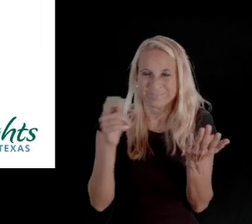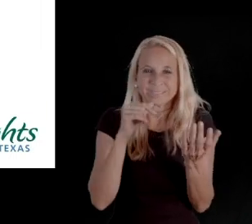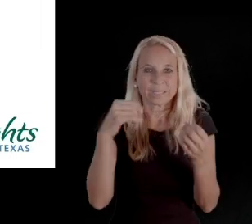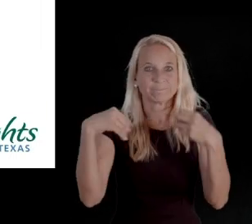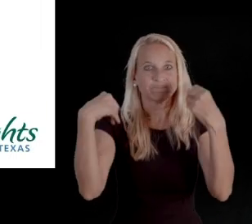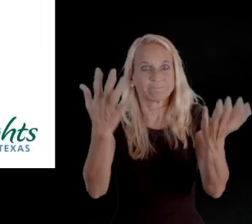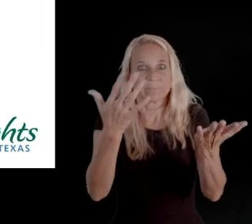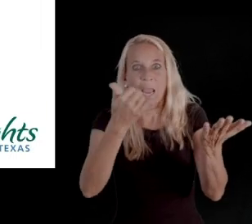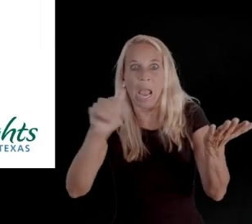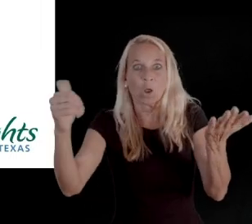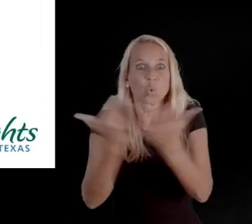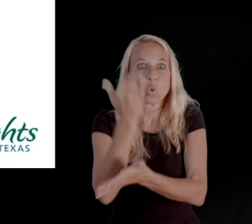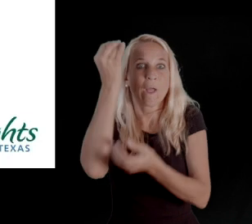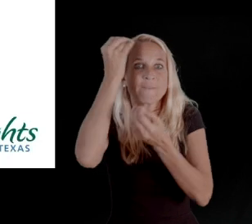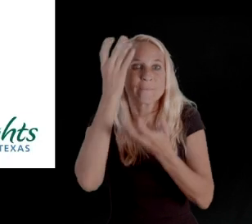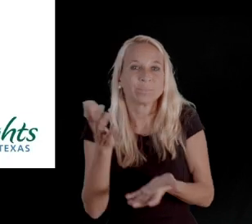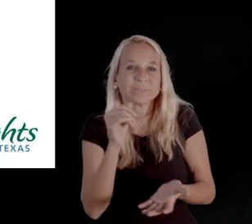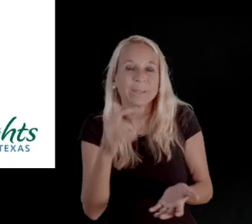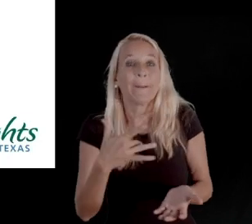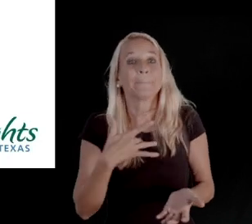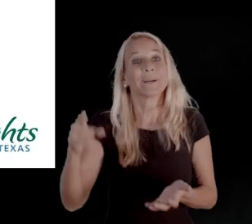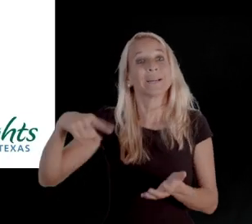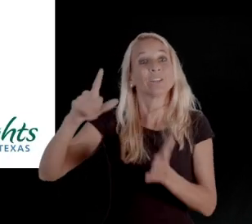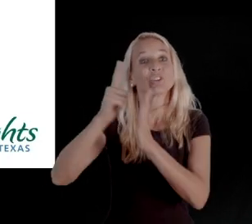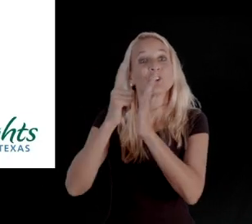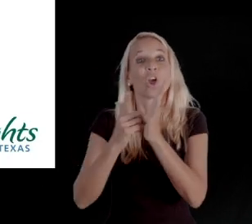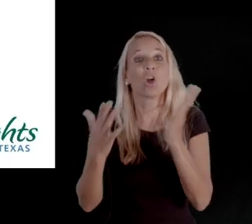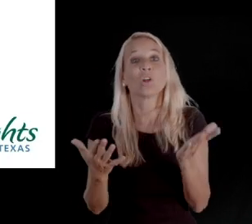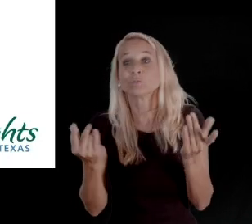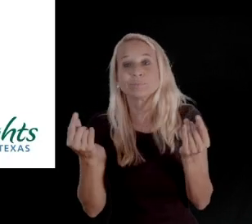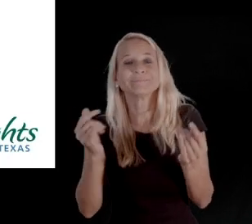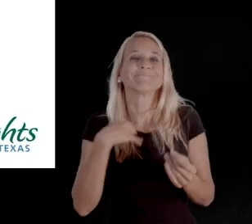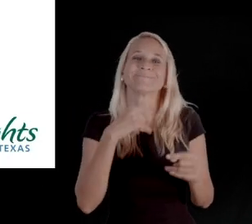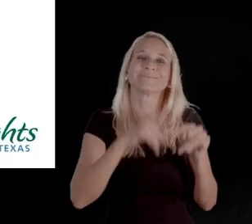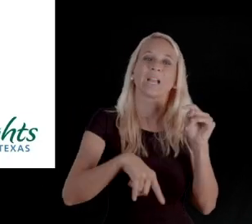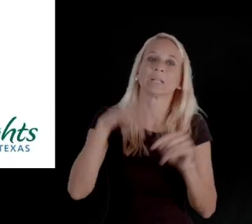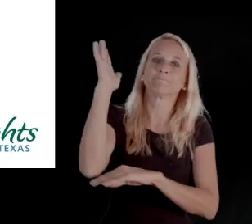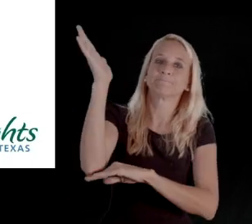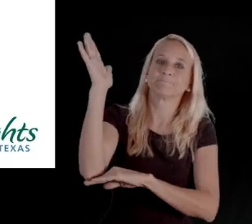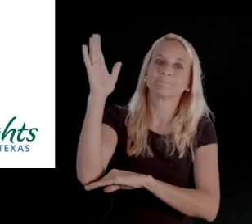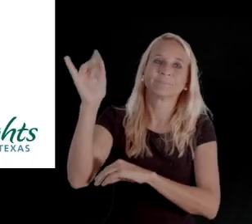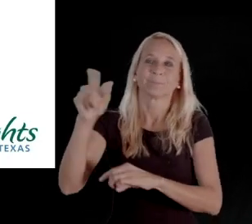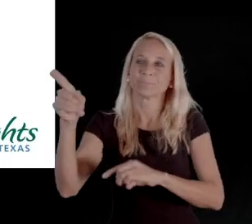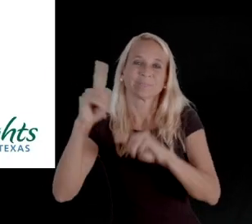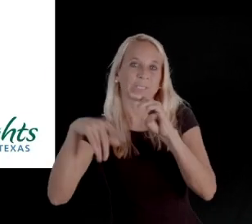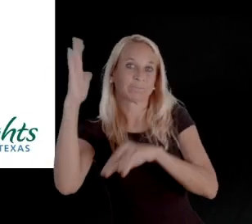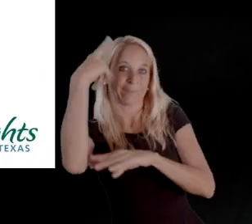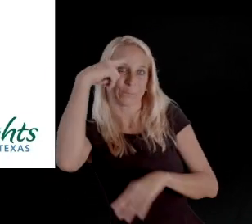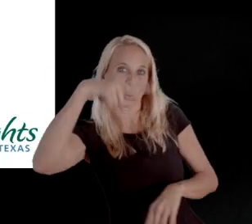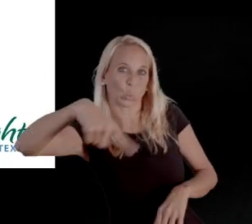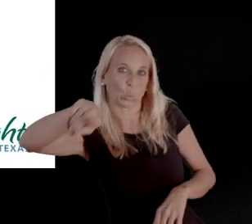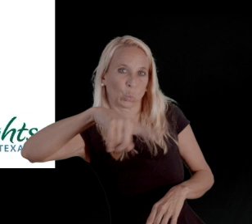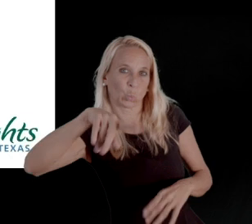And typically when it comes to attorneys, like we cannot testify. So they can't testify on your behalf, we can't testify on your behalf.